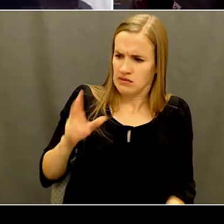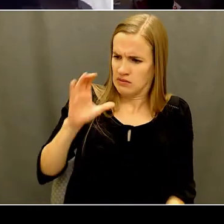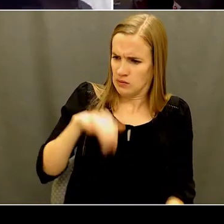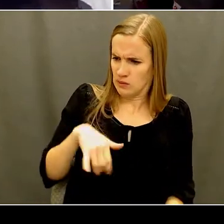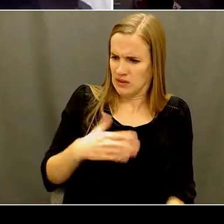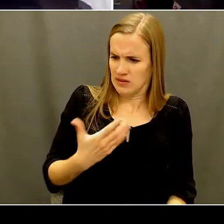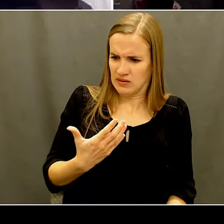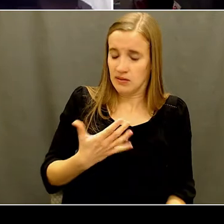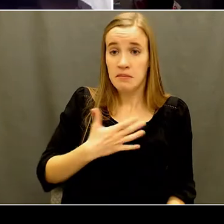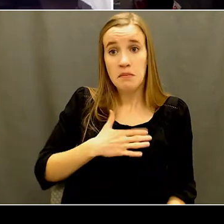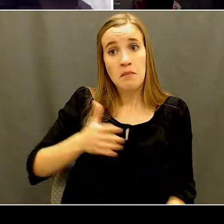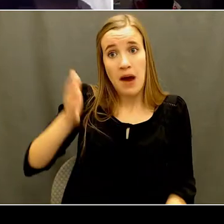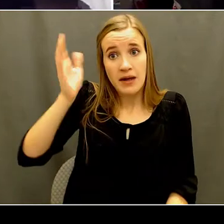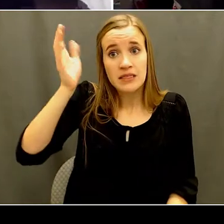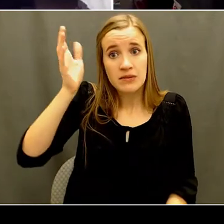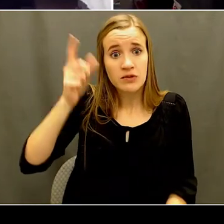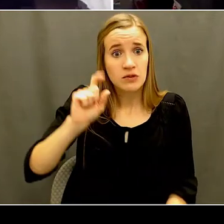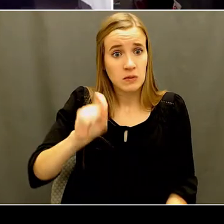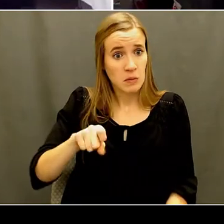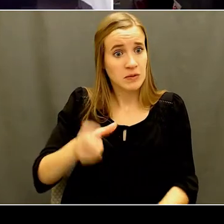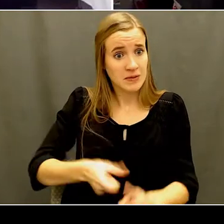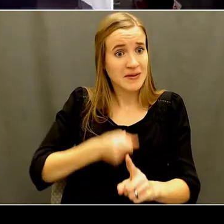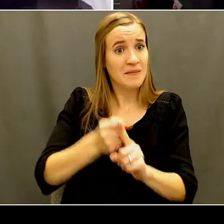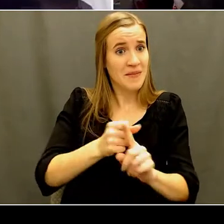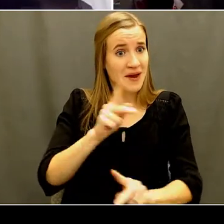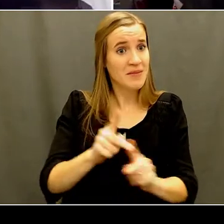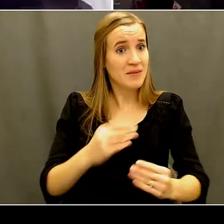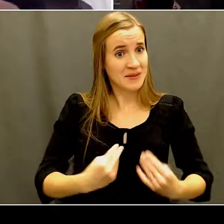much. So I went up to her and said, Ma'am, are you okay? And she said, My